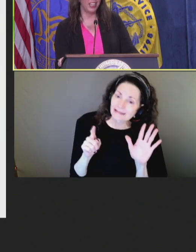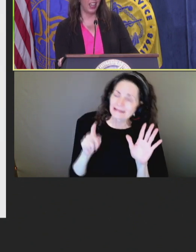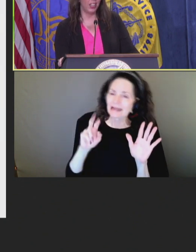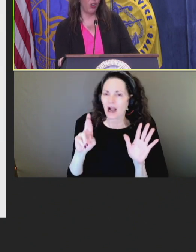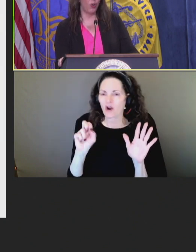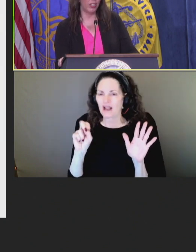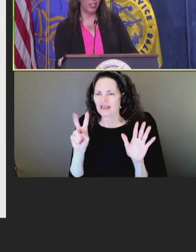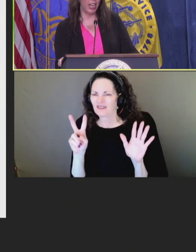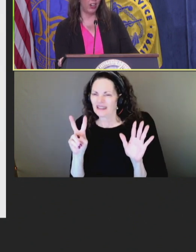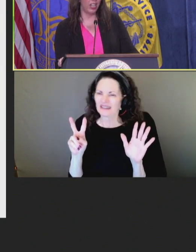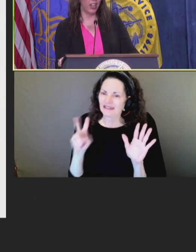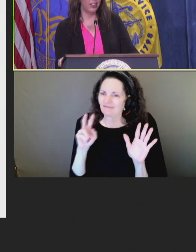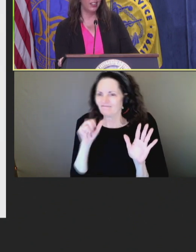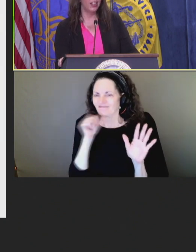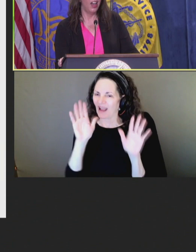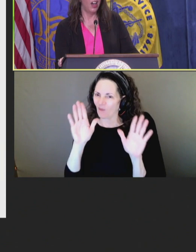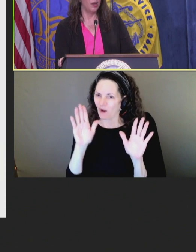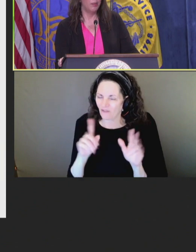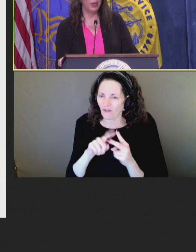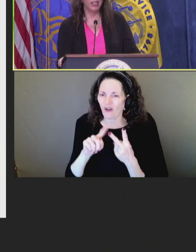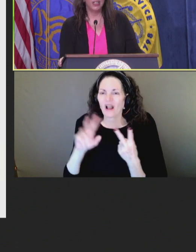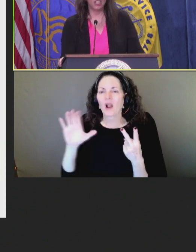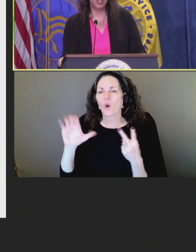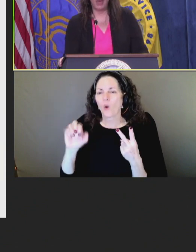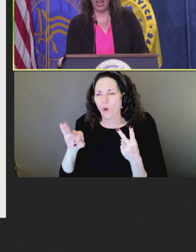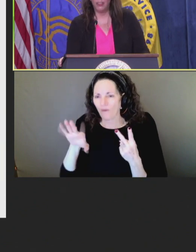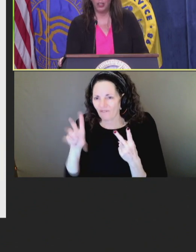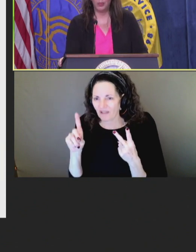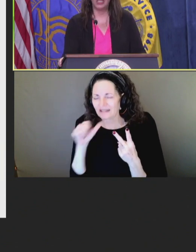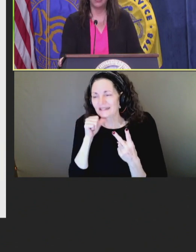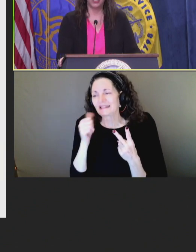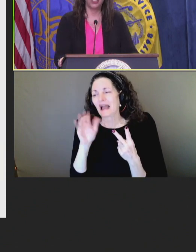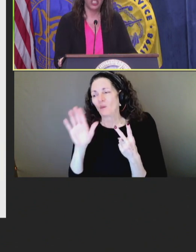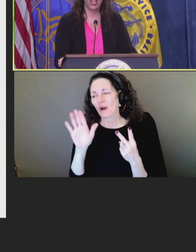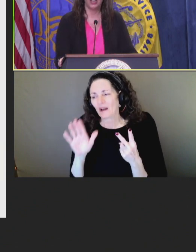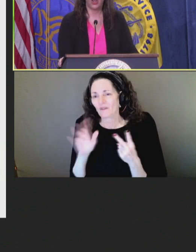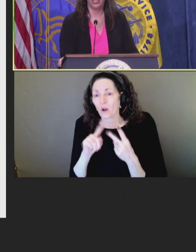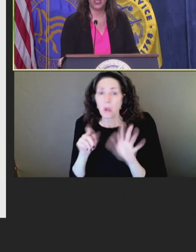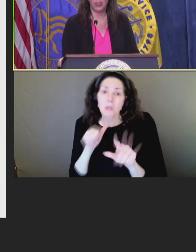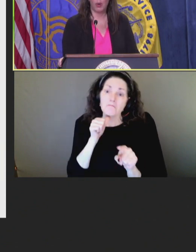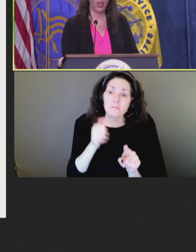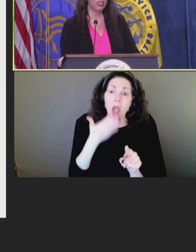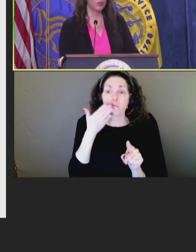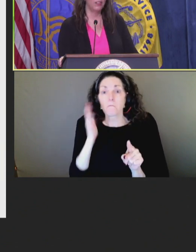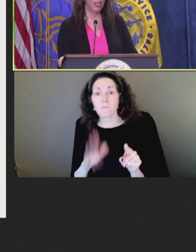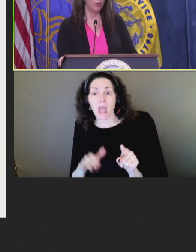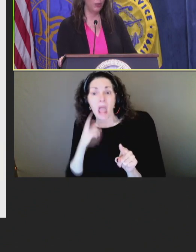and COVID area. But not too bad for it being the first year that an RSV product was available for